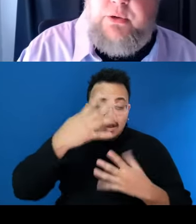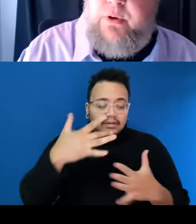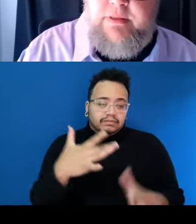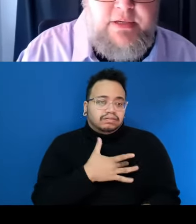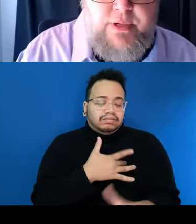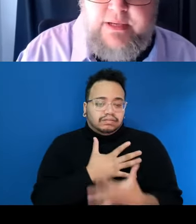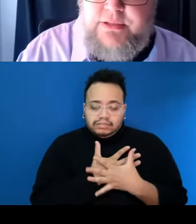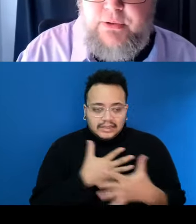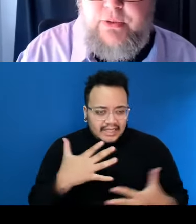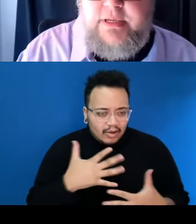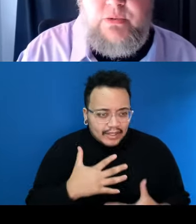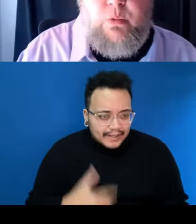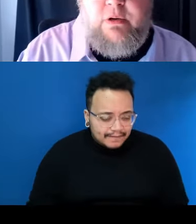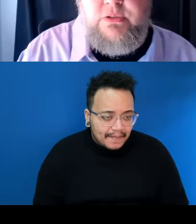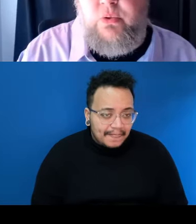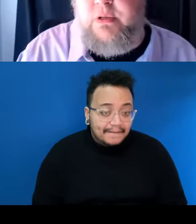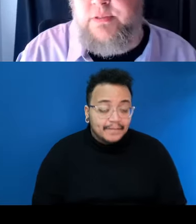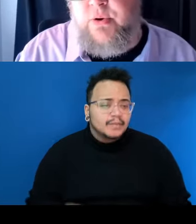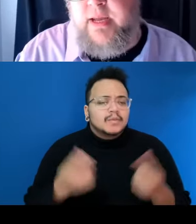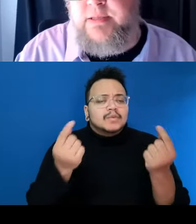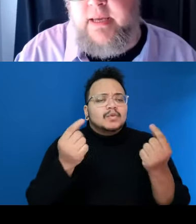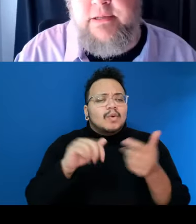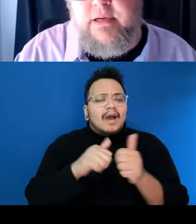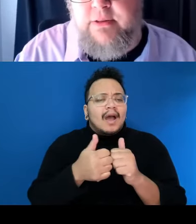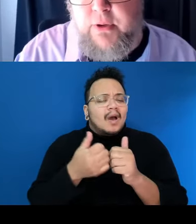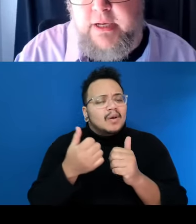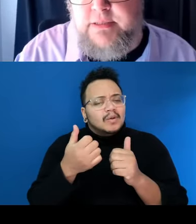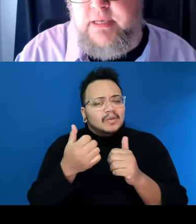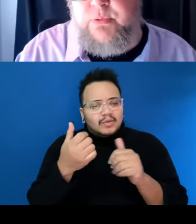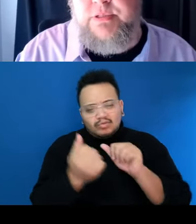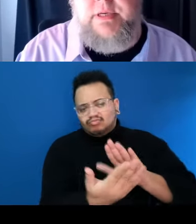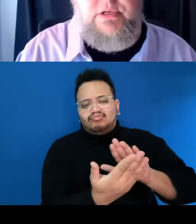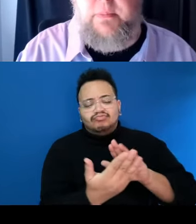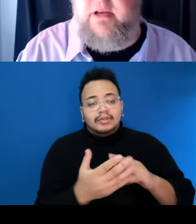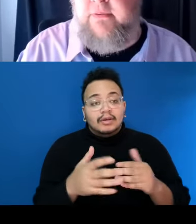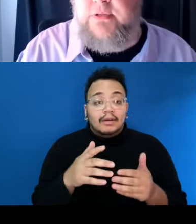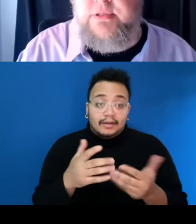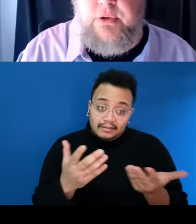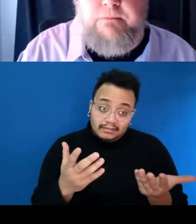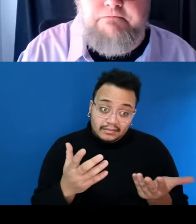So, one of the things that we can do is work towards trans and other rights as we're seeing so many folks do.